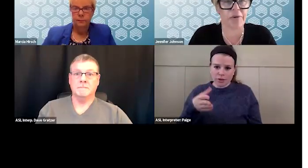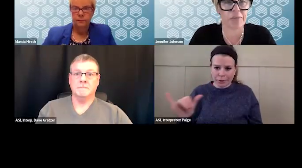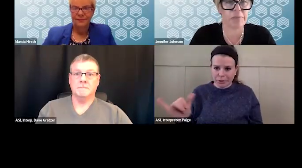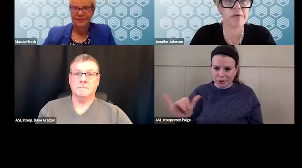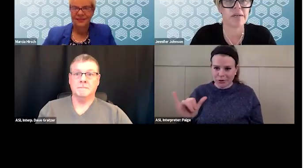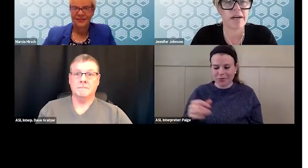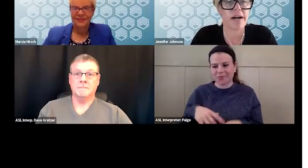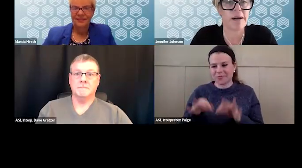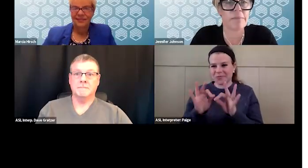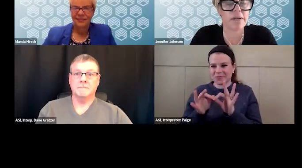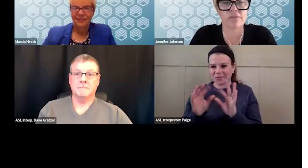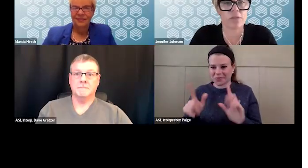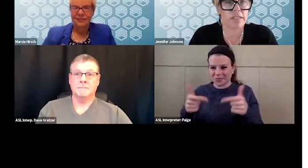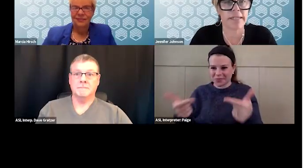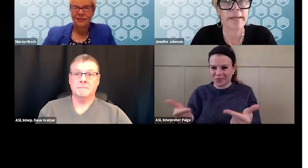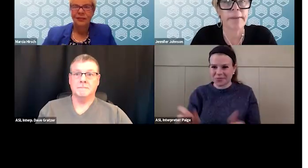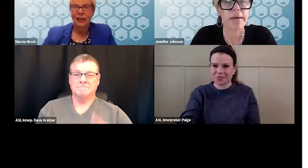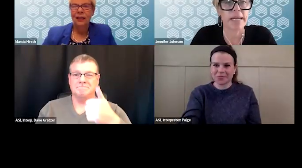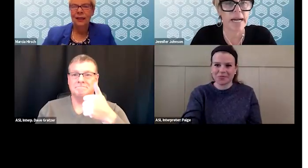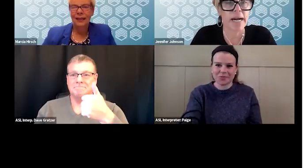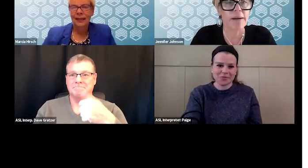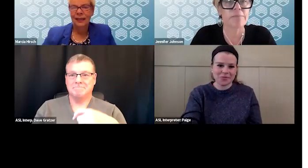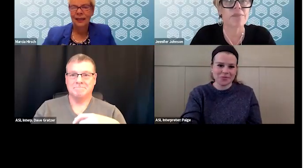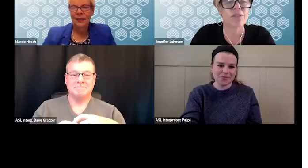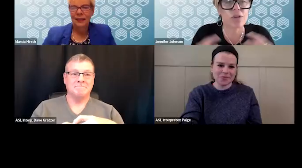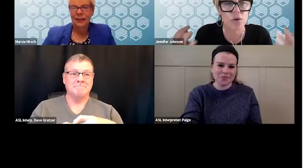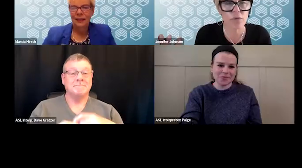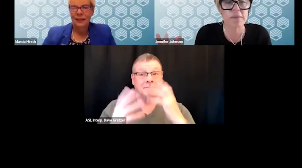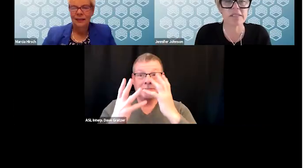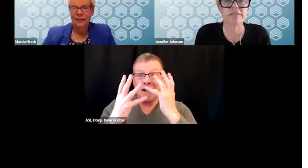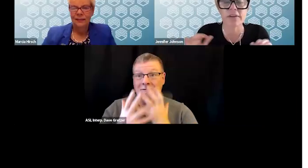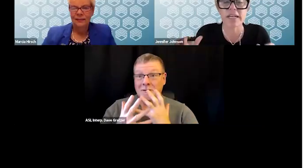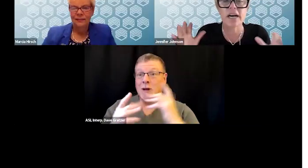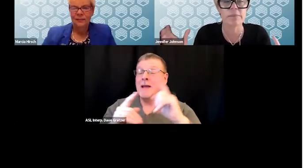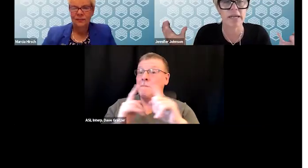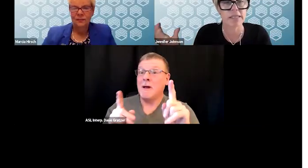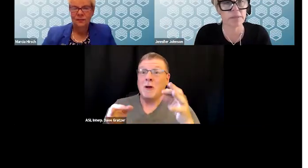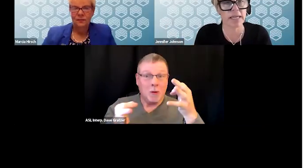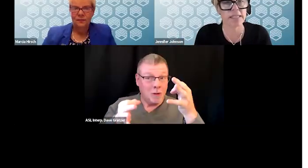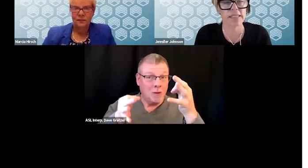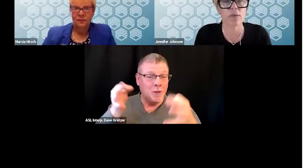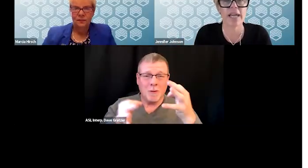in the courtroom, um, unfortunately. But- Mm-hmm … um, the courtroom is a very complex place, and